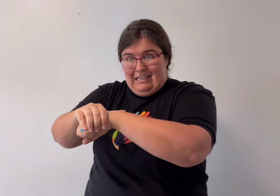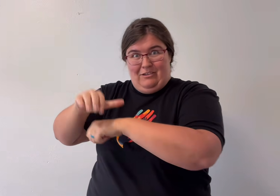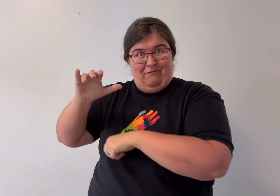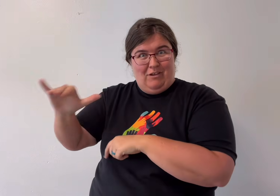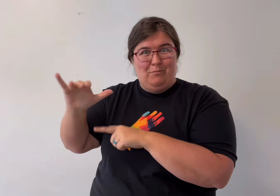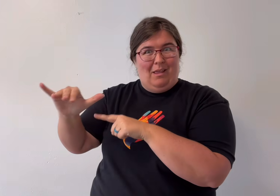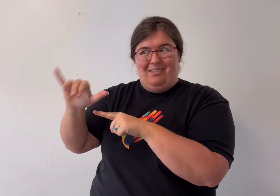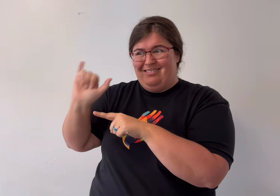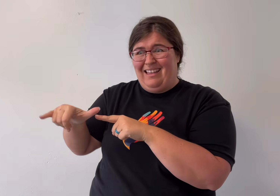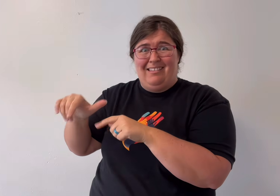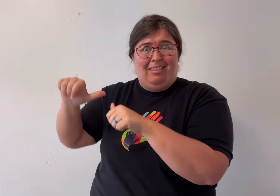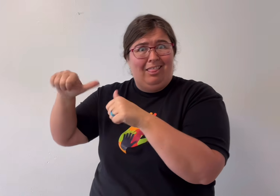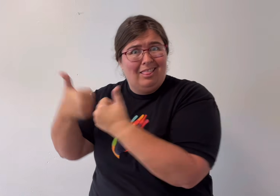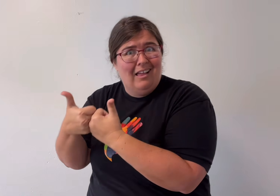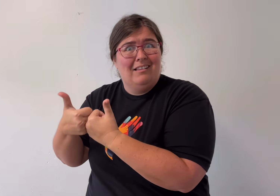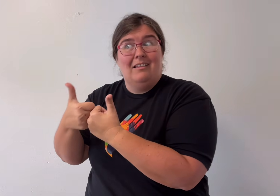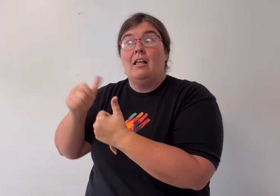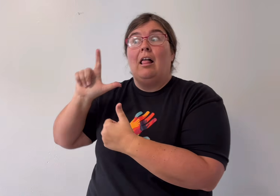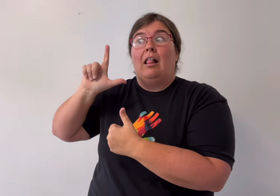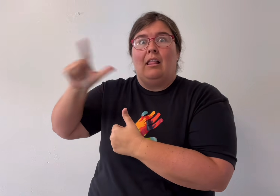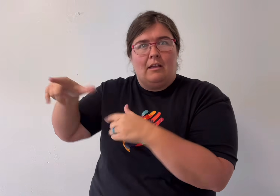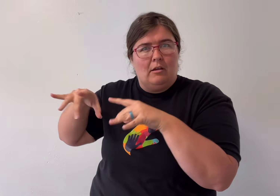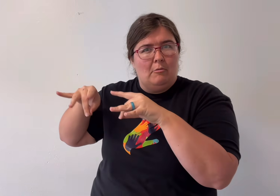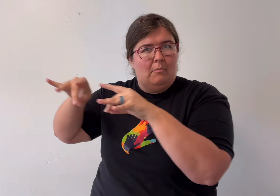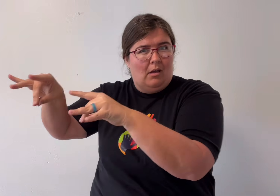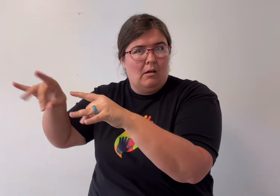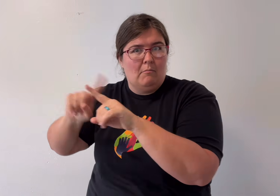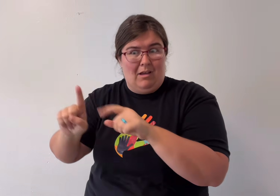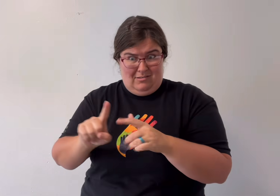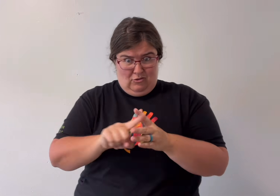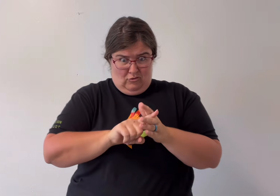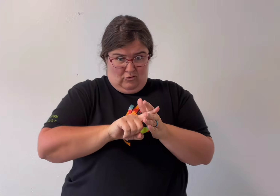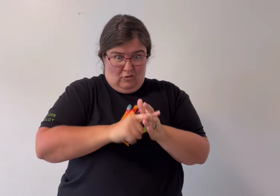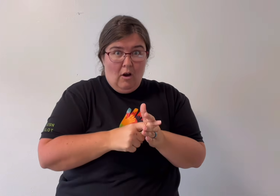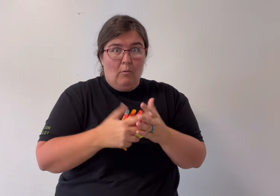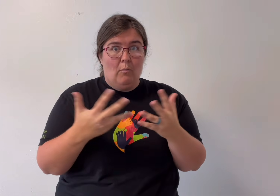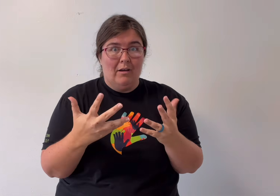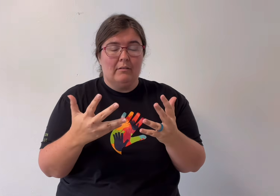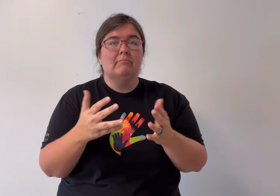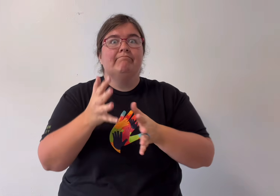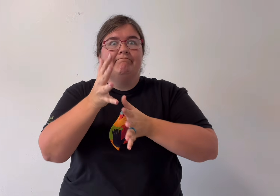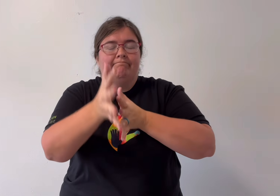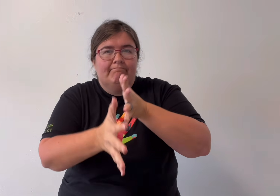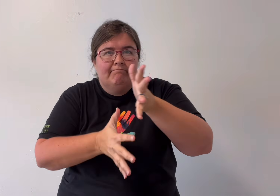which is extremely challenging and can be picked up later if needed. So we start with what gestures